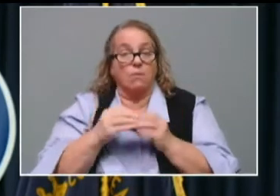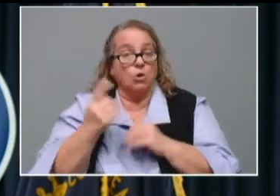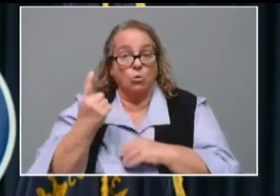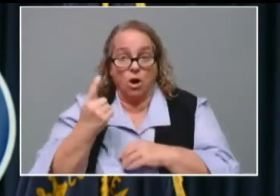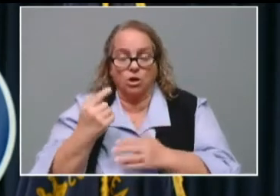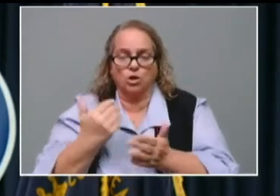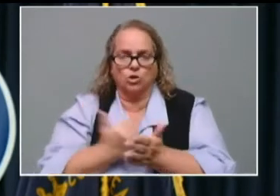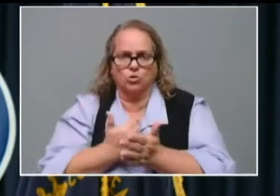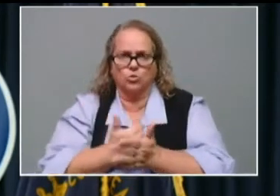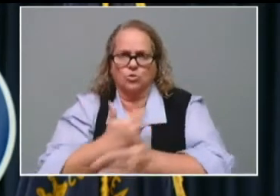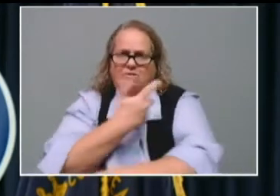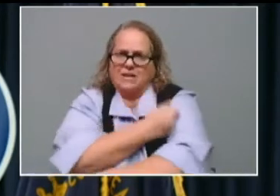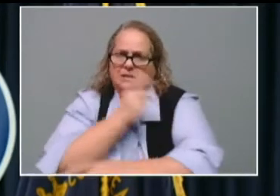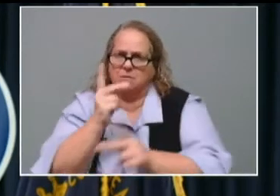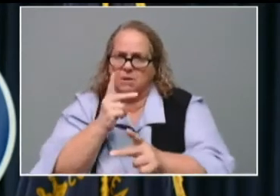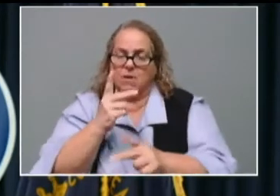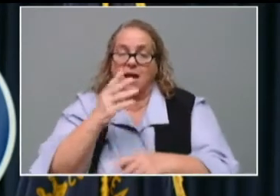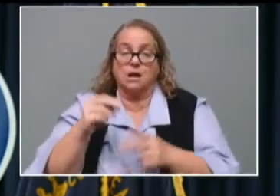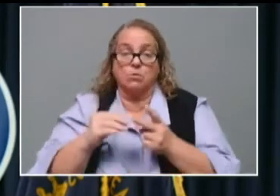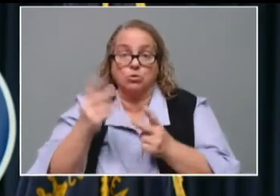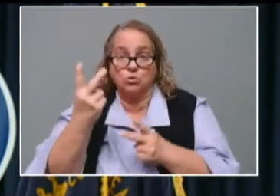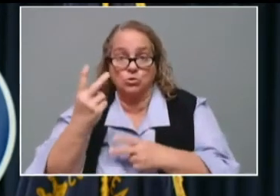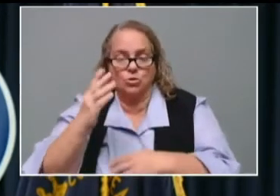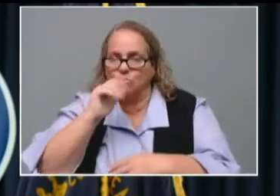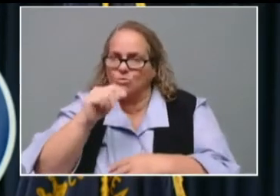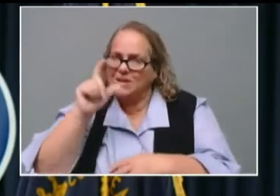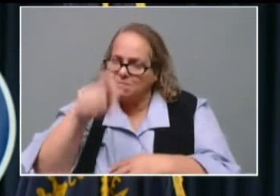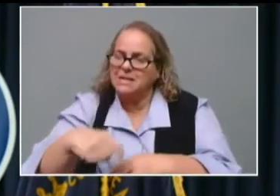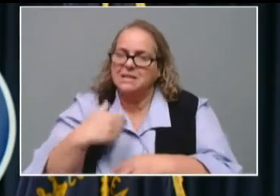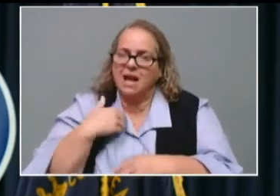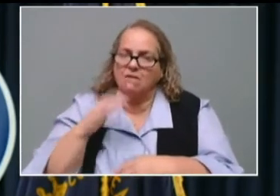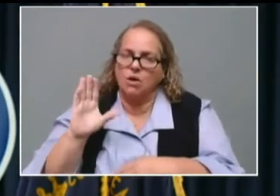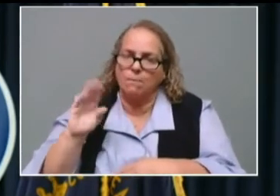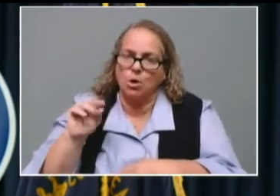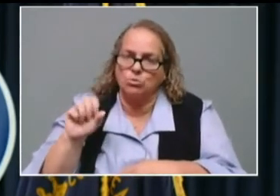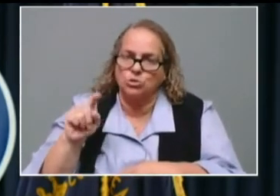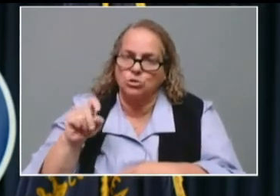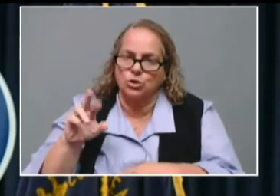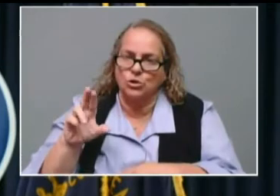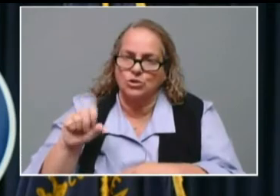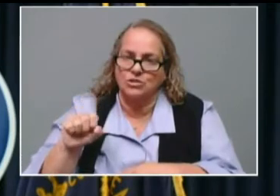And if we don't do them both. Well we're vulnerable at at different ends. Um